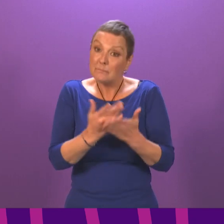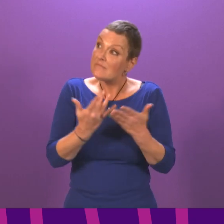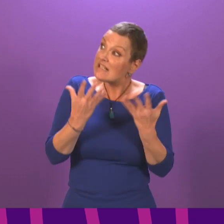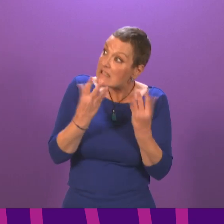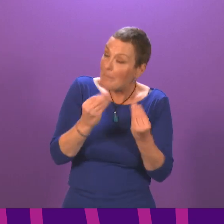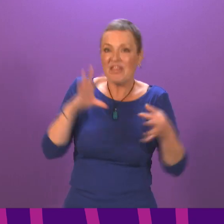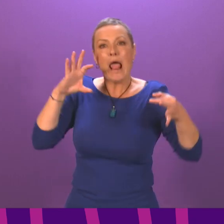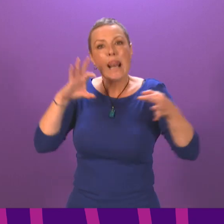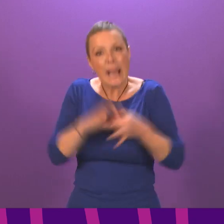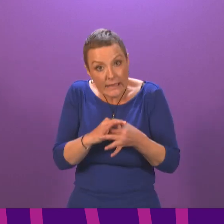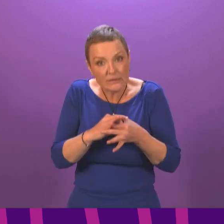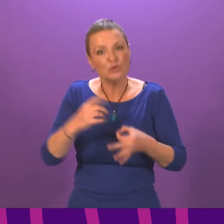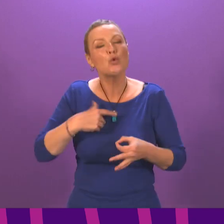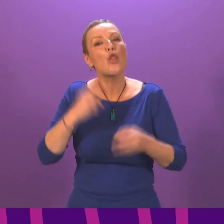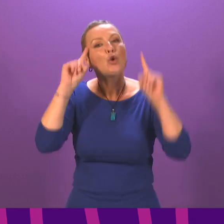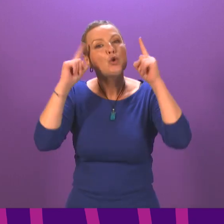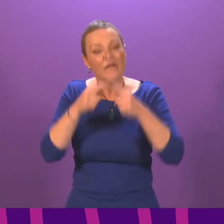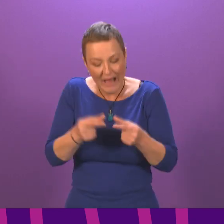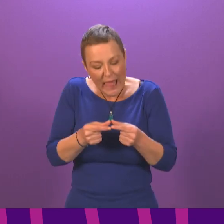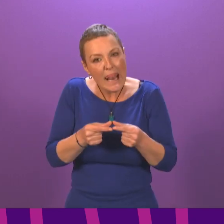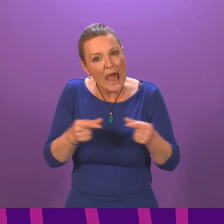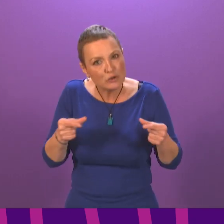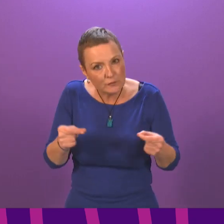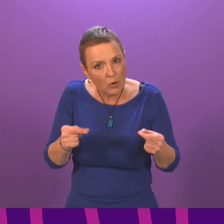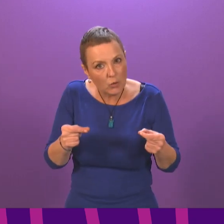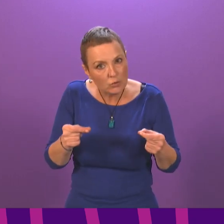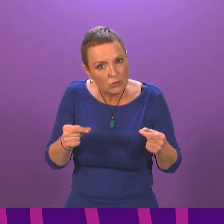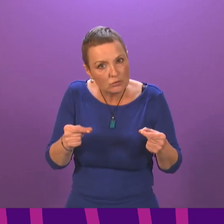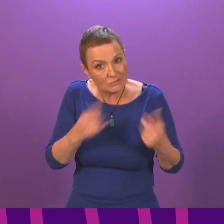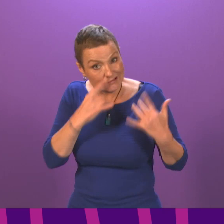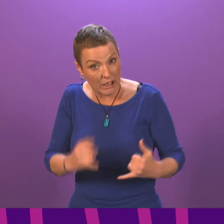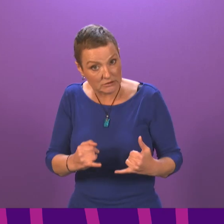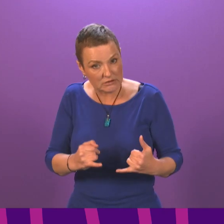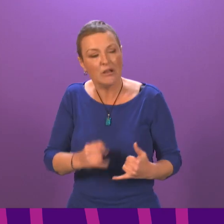the university’s lateral flow tests, I am happy to look into that. I would like to understand